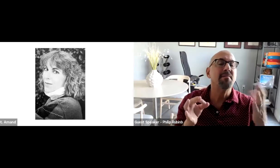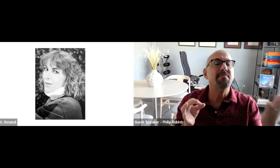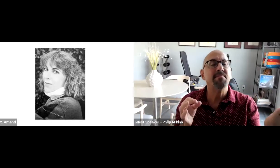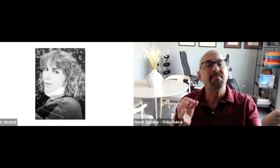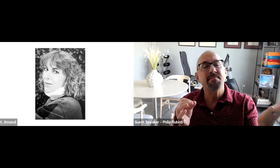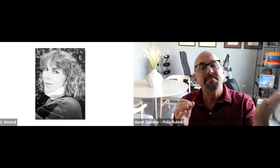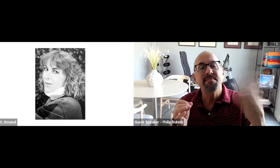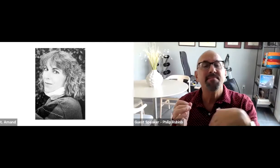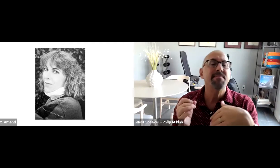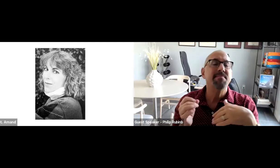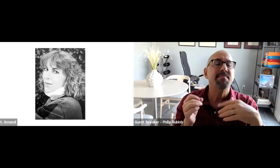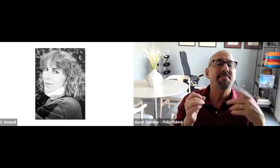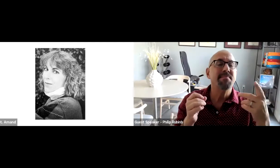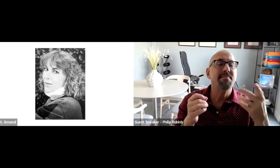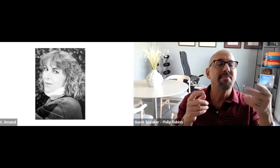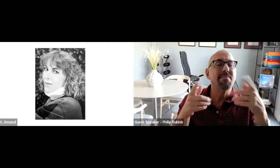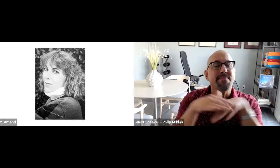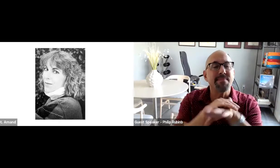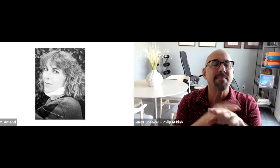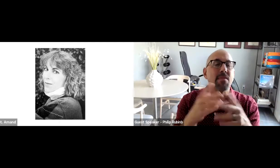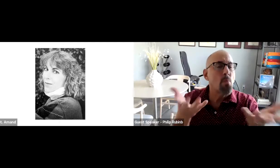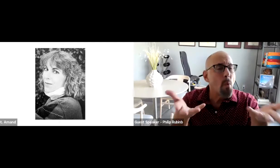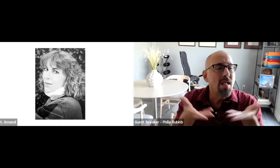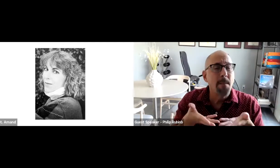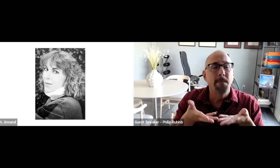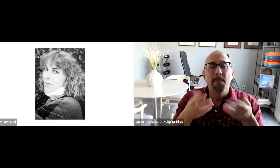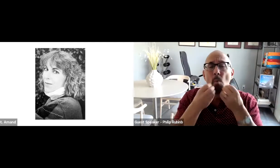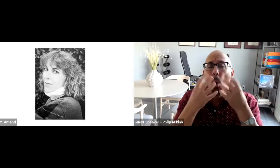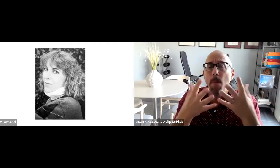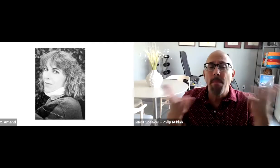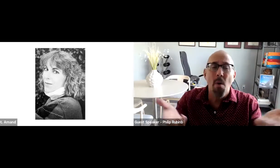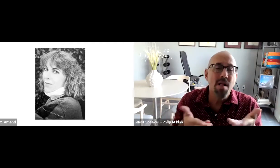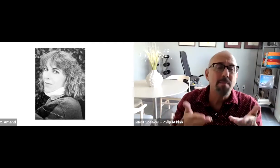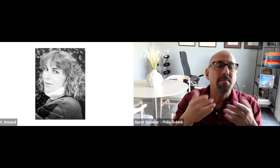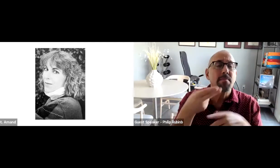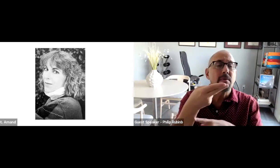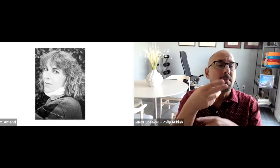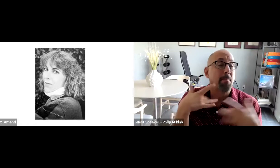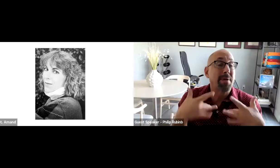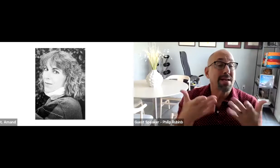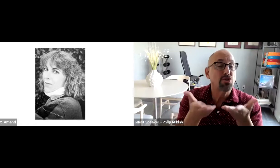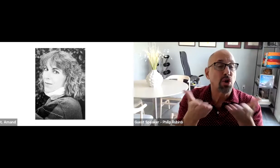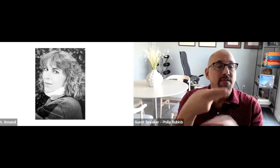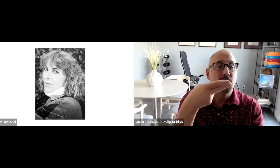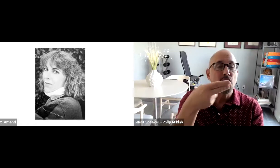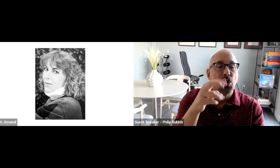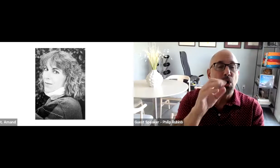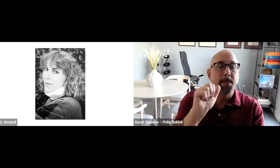depression, loneliness, anybody. He would invite them over and welcome them warmly